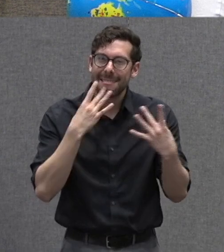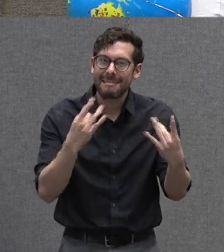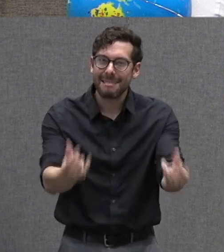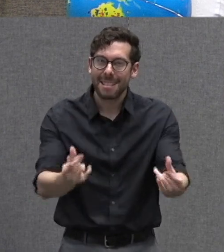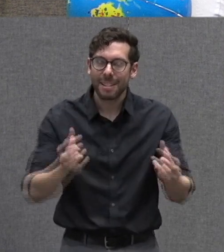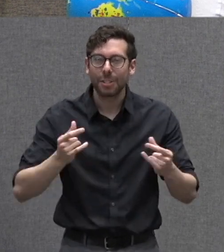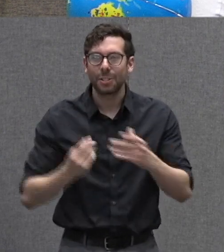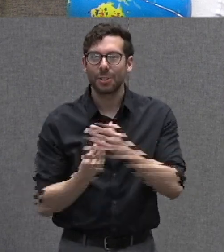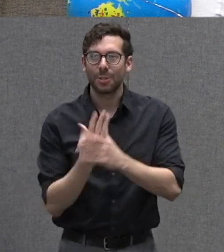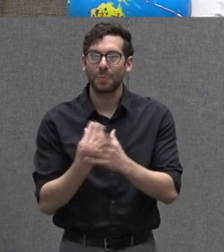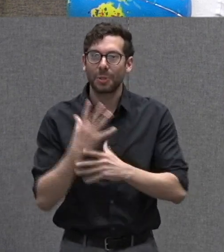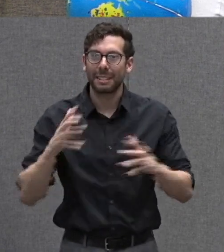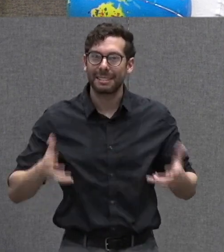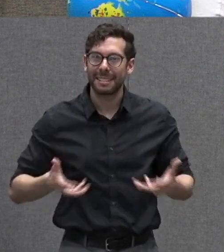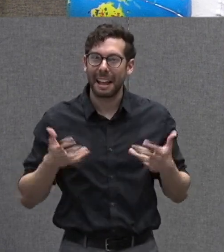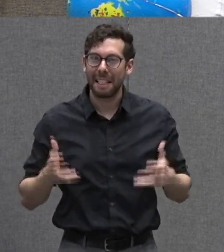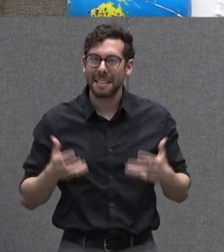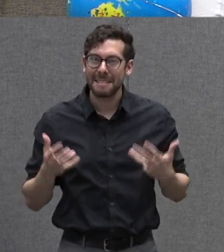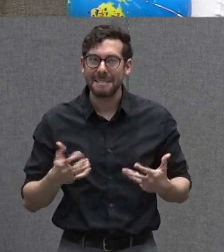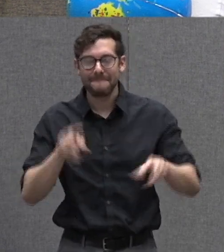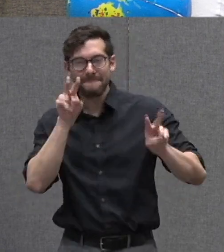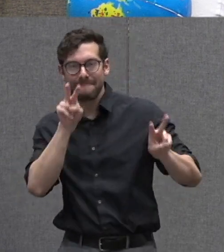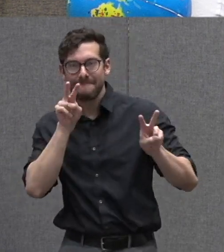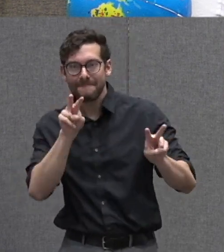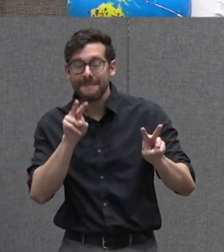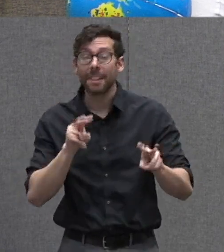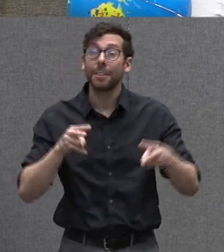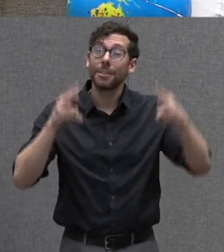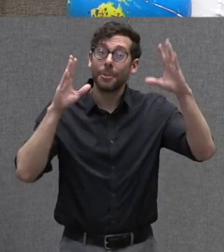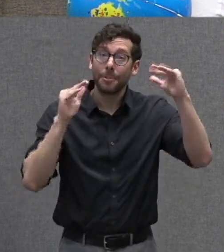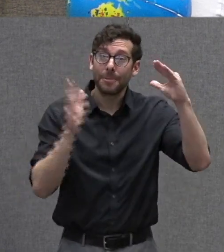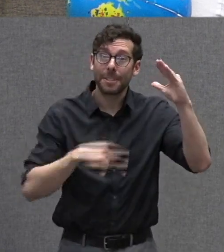Hopefully you'll come back for more lessons with us tomorrow, and thanks for joining.